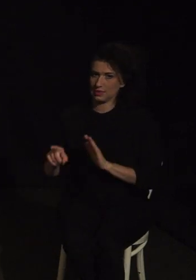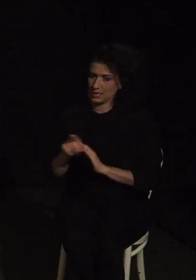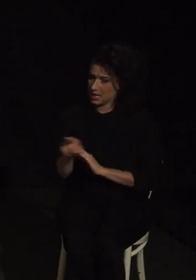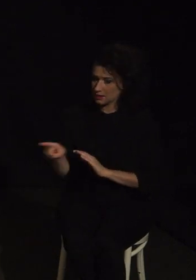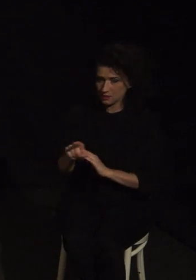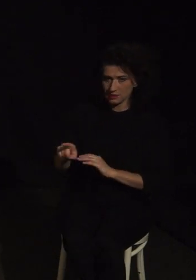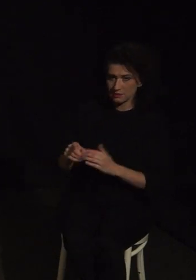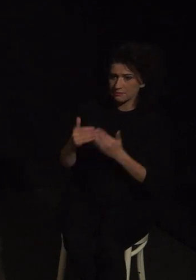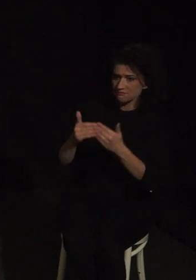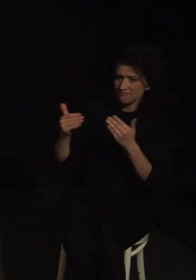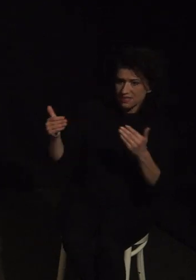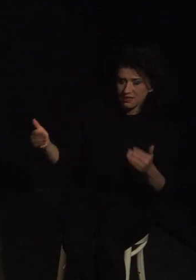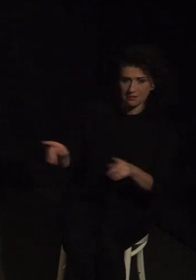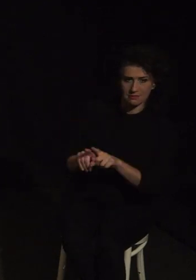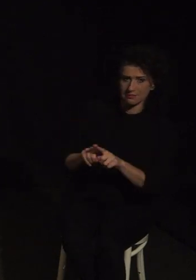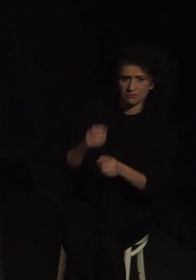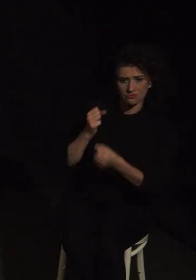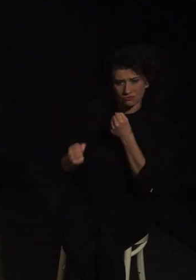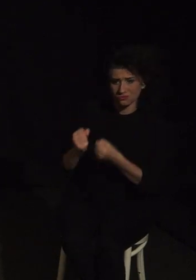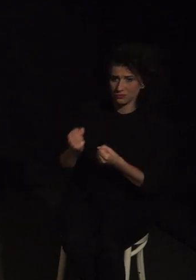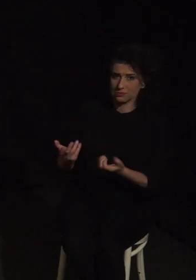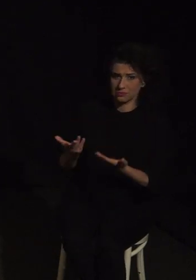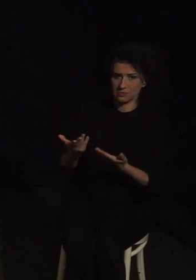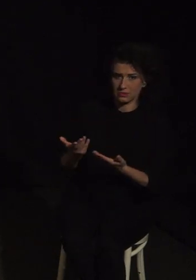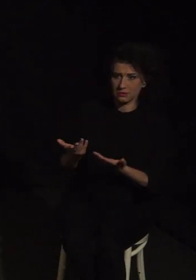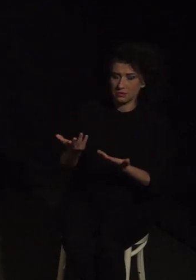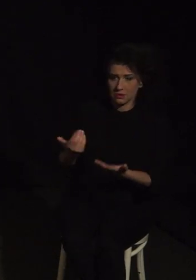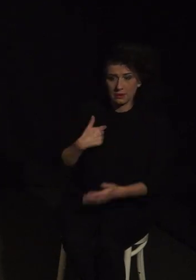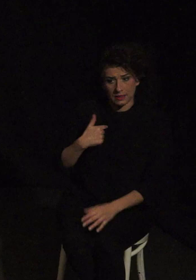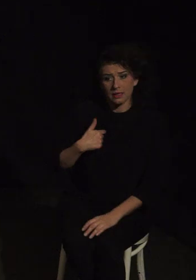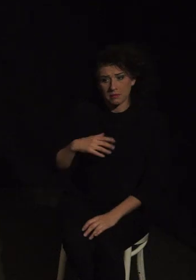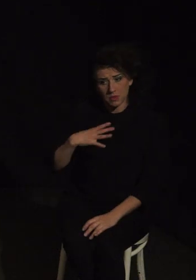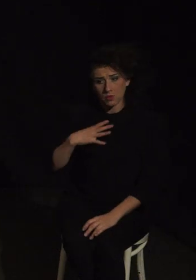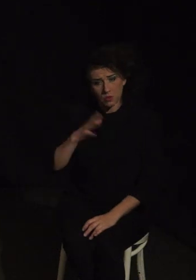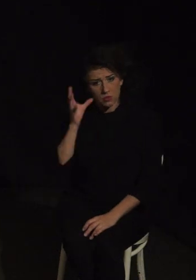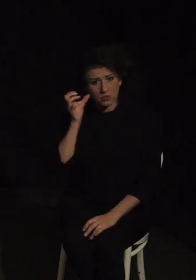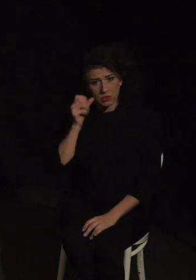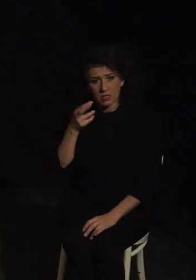Theatre directors also told me that they won't direct a performance